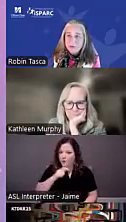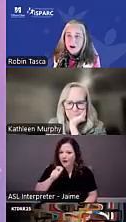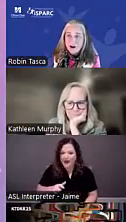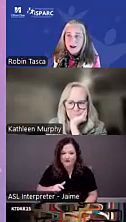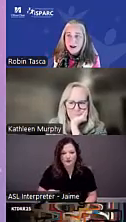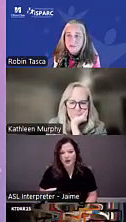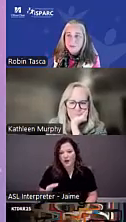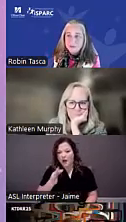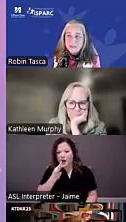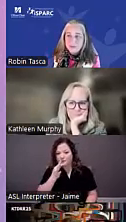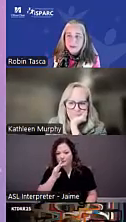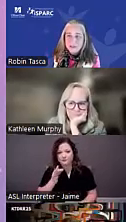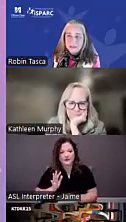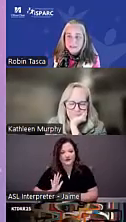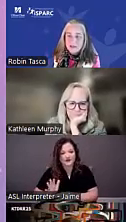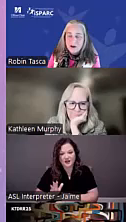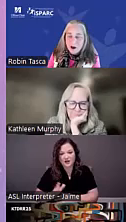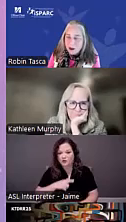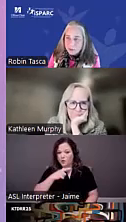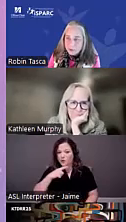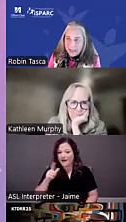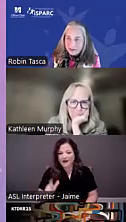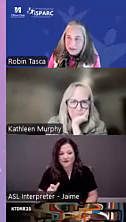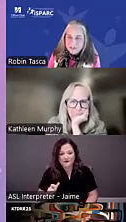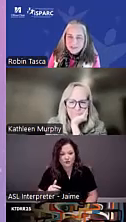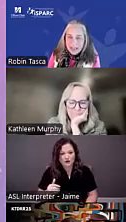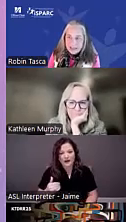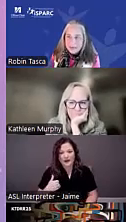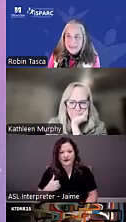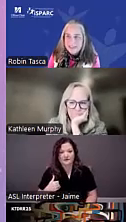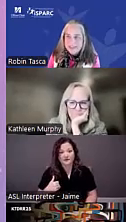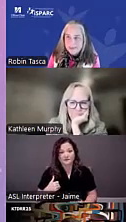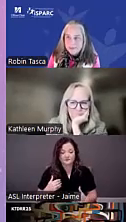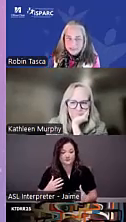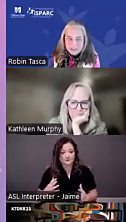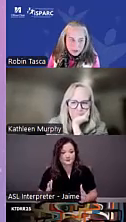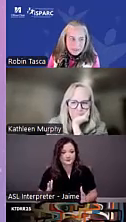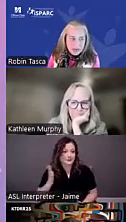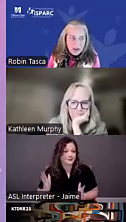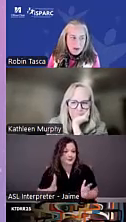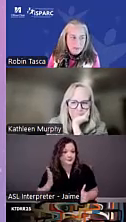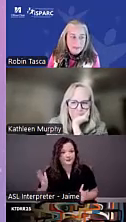You do not have to be one of these Hollywood editors. Anyone can use Descript.